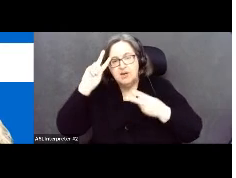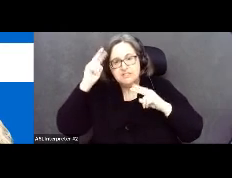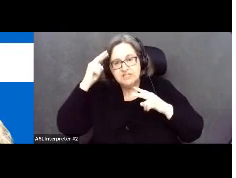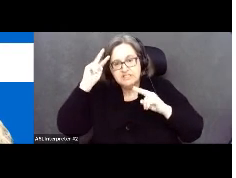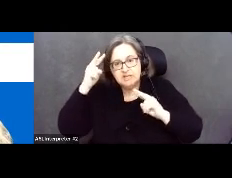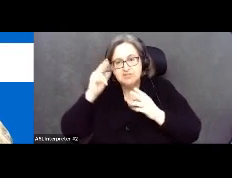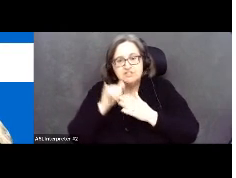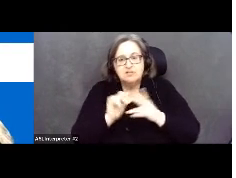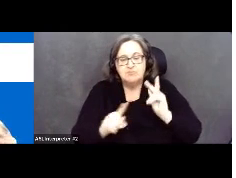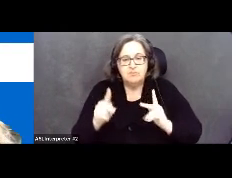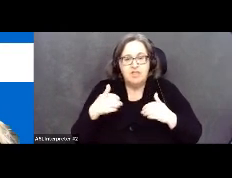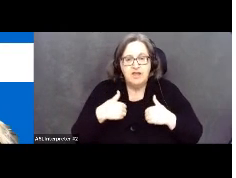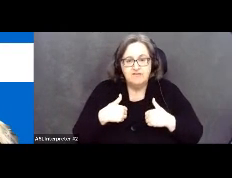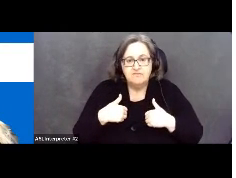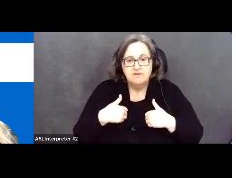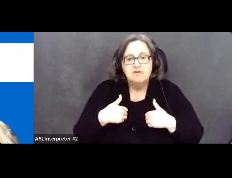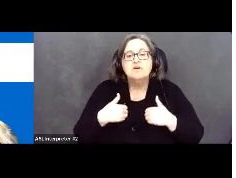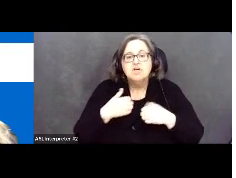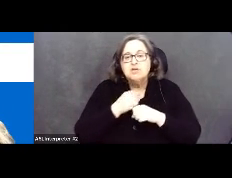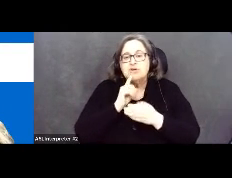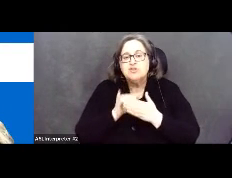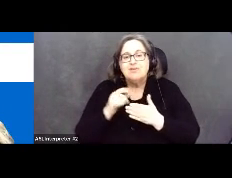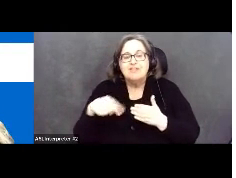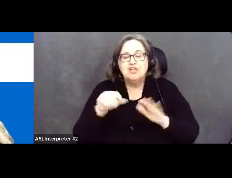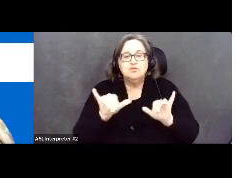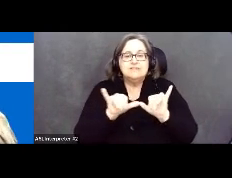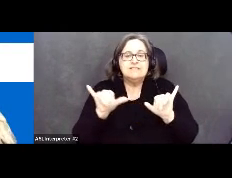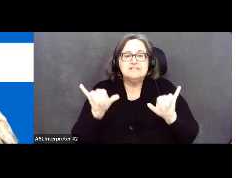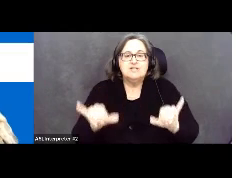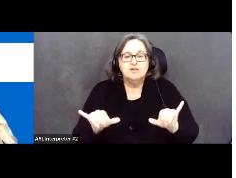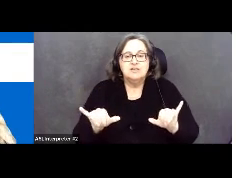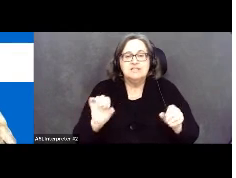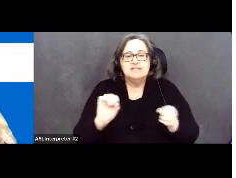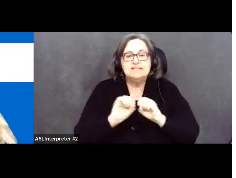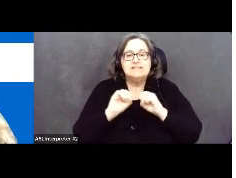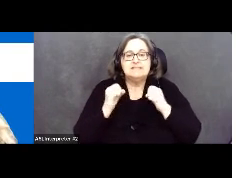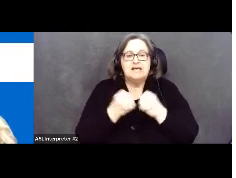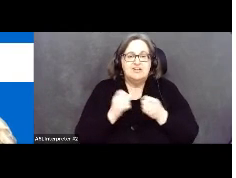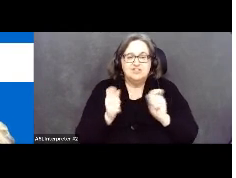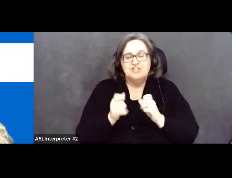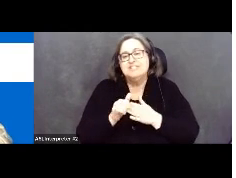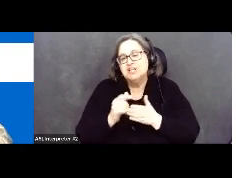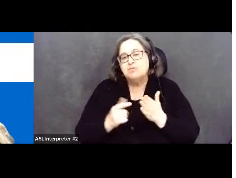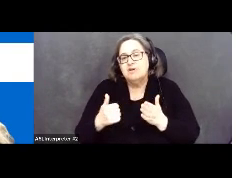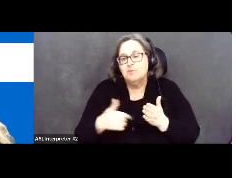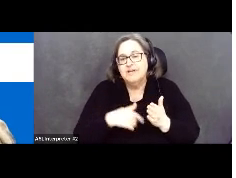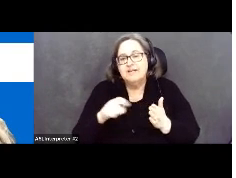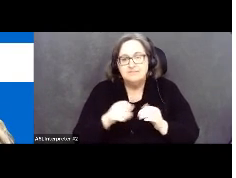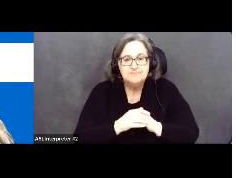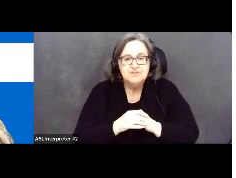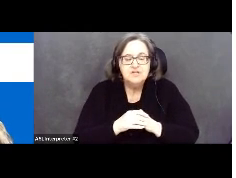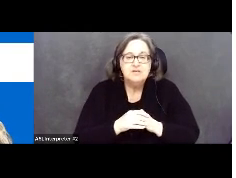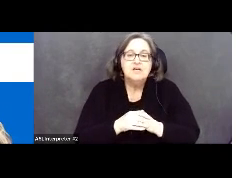hold in order to do a systemic societal change. That is really what is needed. In essence,